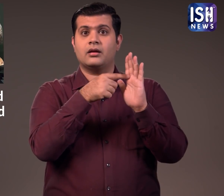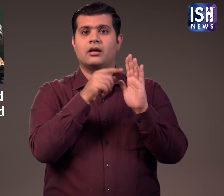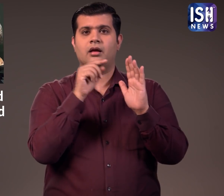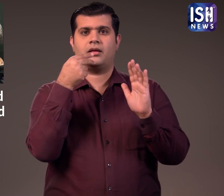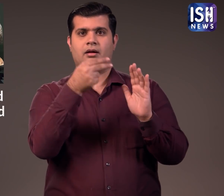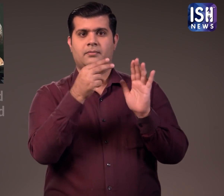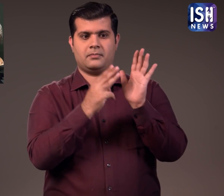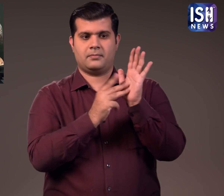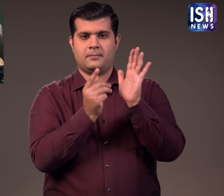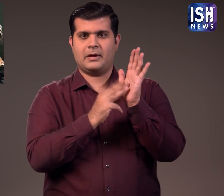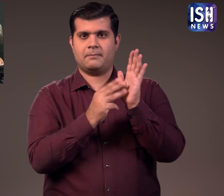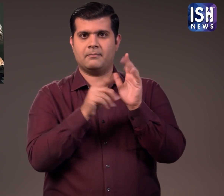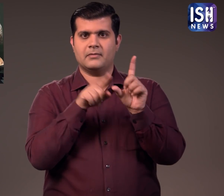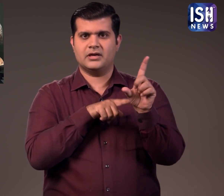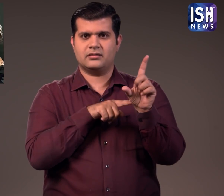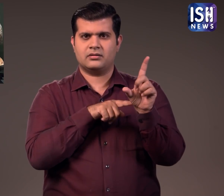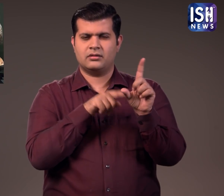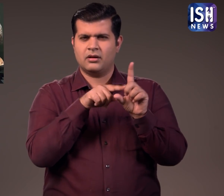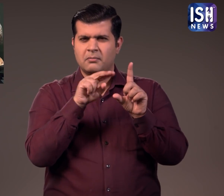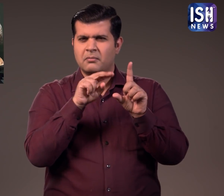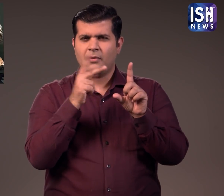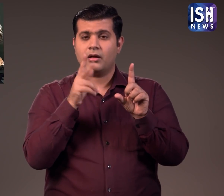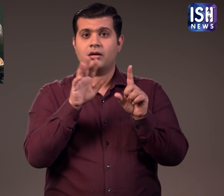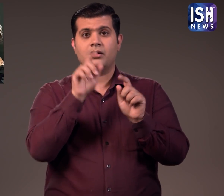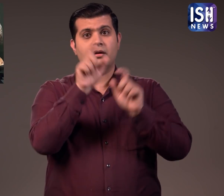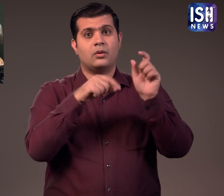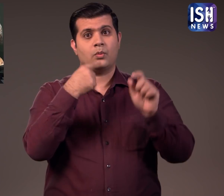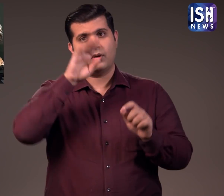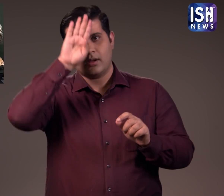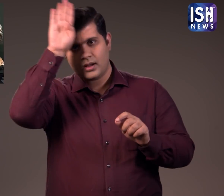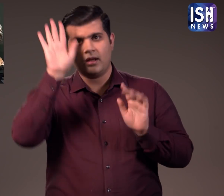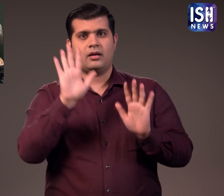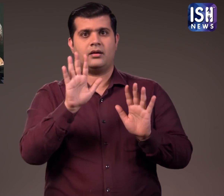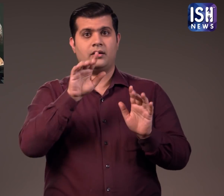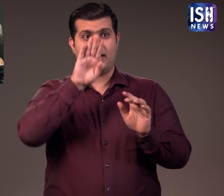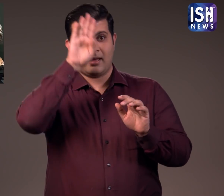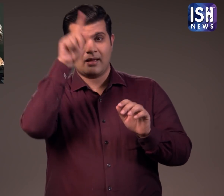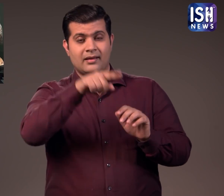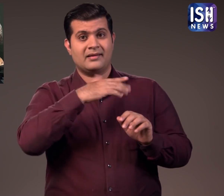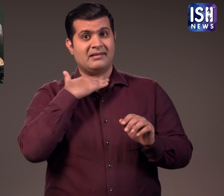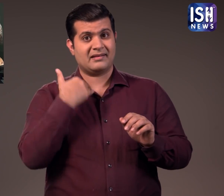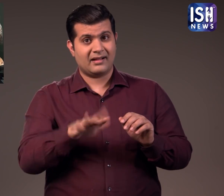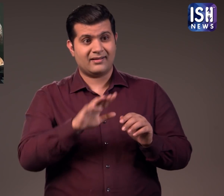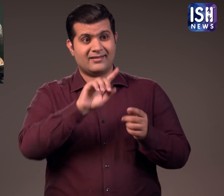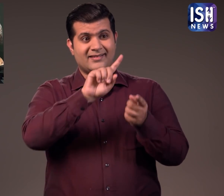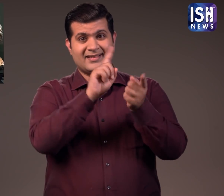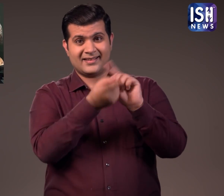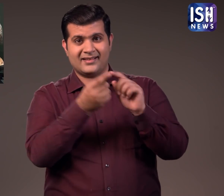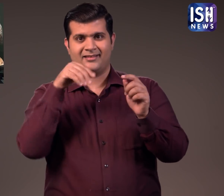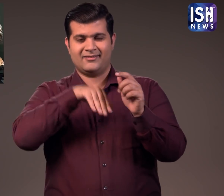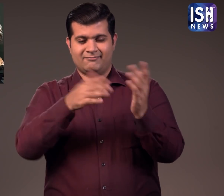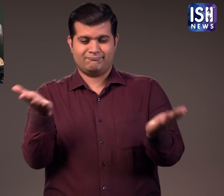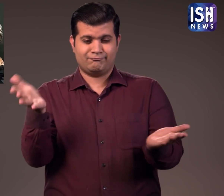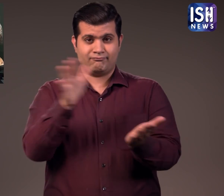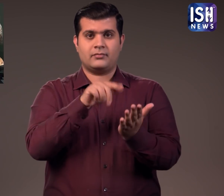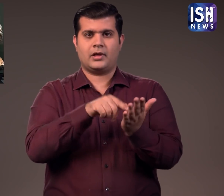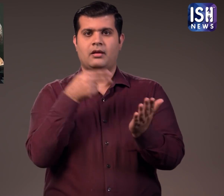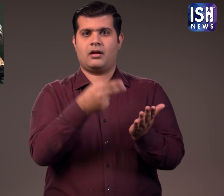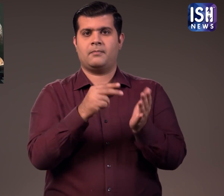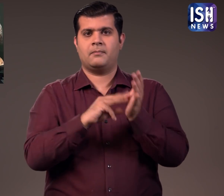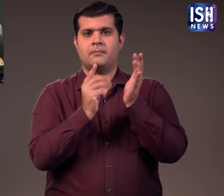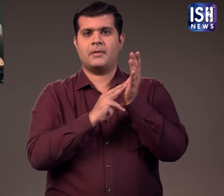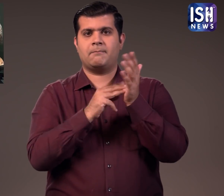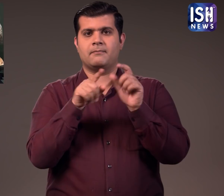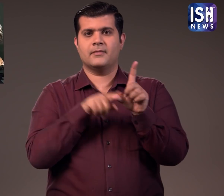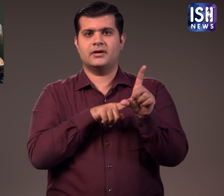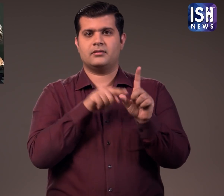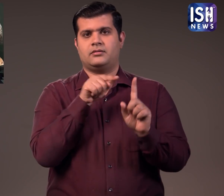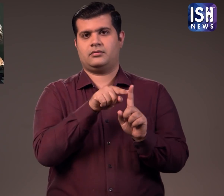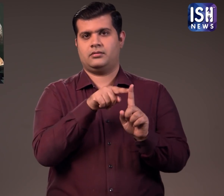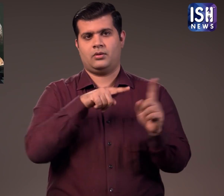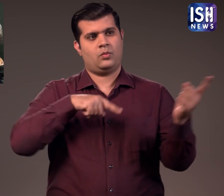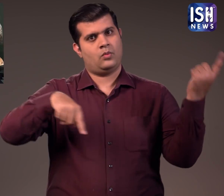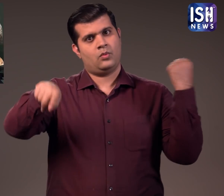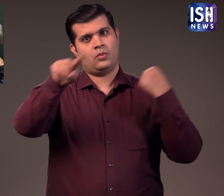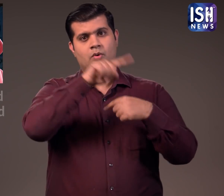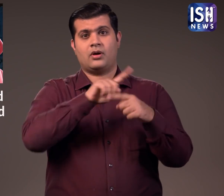Only the monarchy in Egypt were mummified.